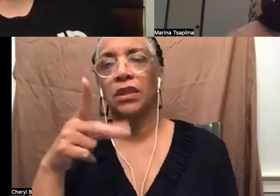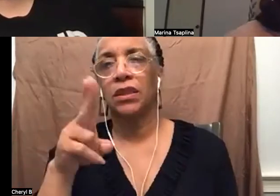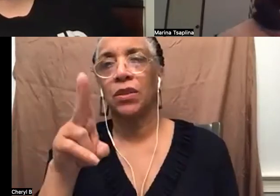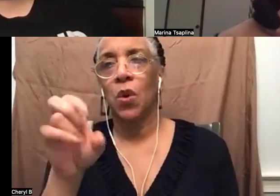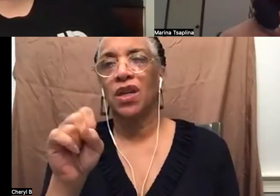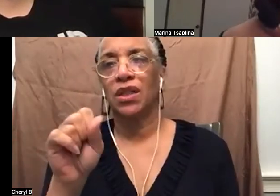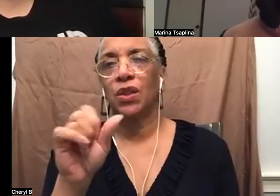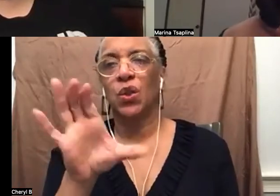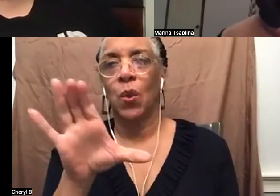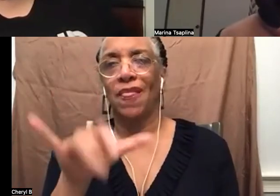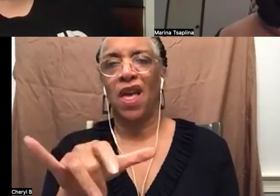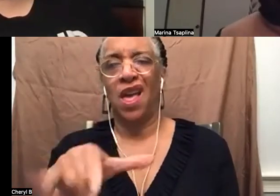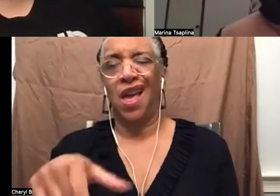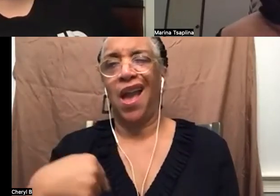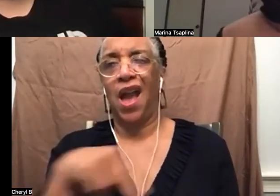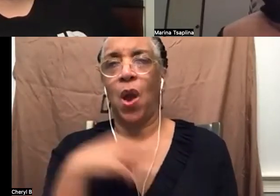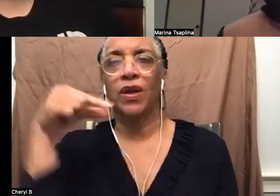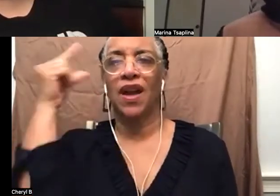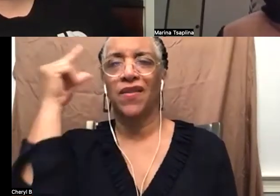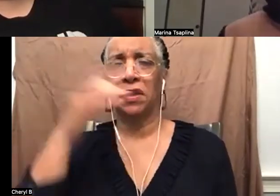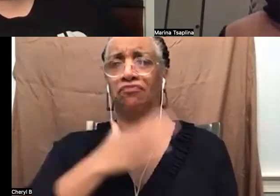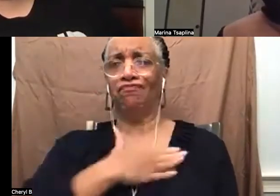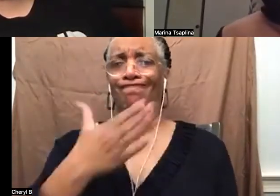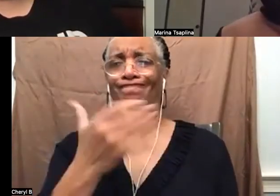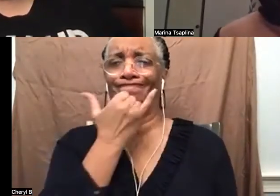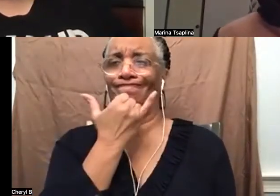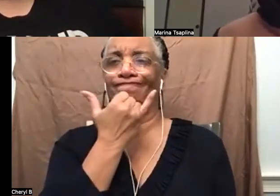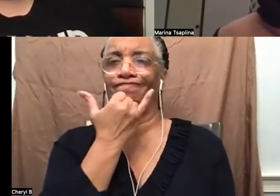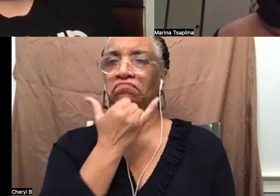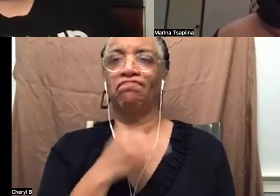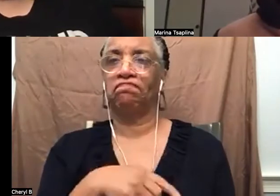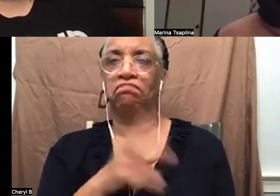country ever admitting to the wrongdoing it's done, that alone trying